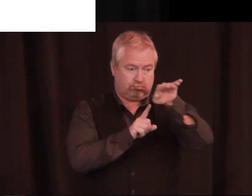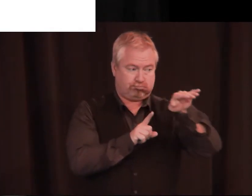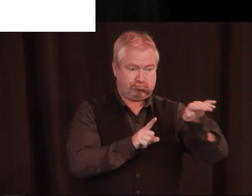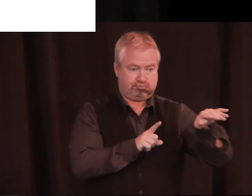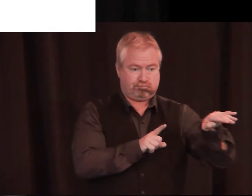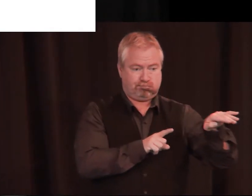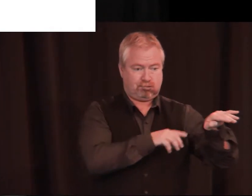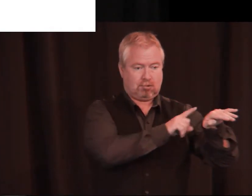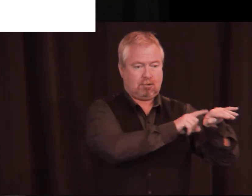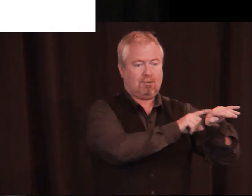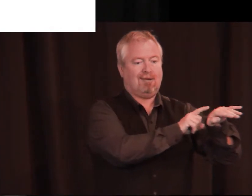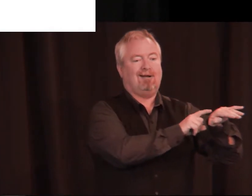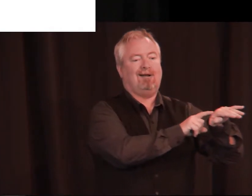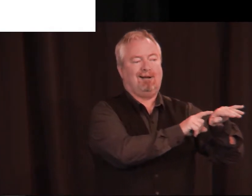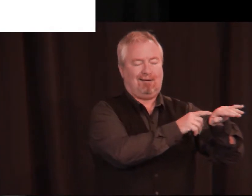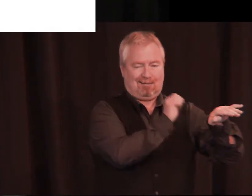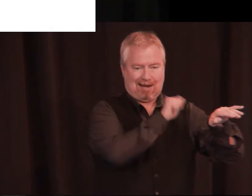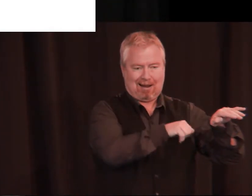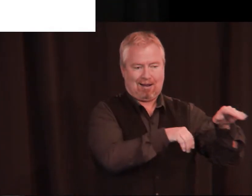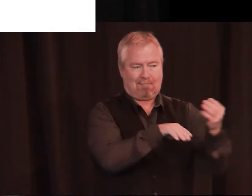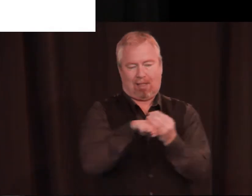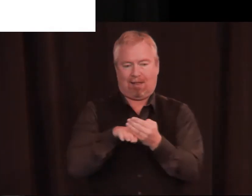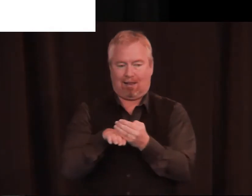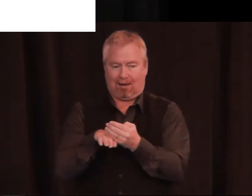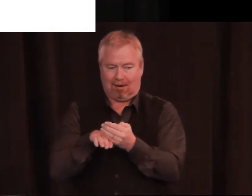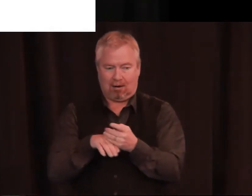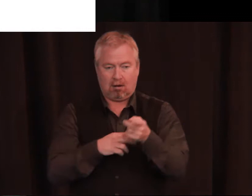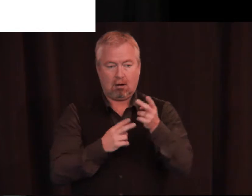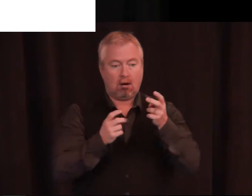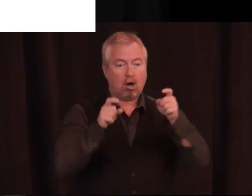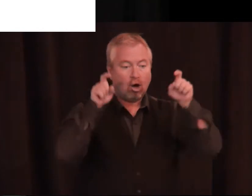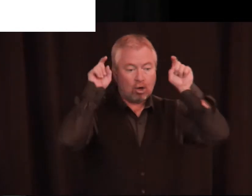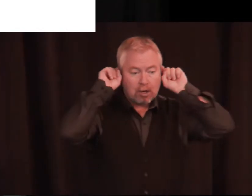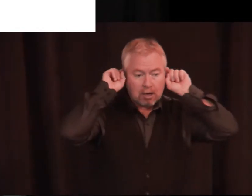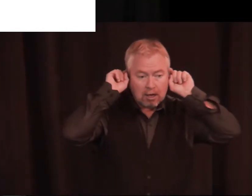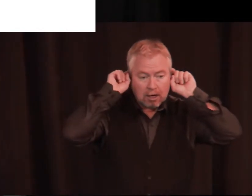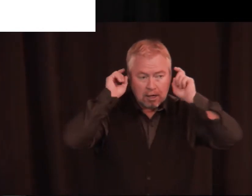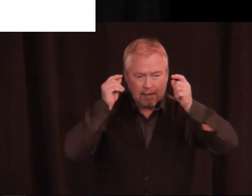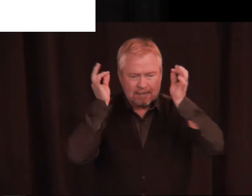Like I said, those have been really the primary focus of the research up to this point.